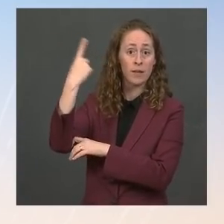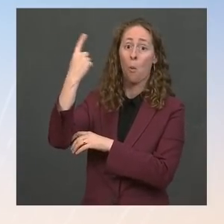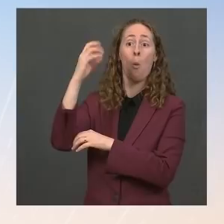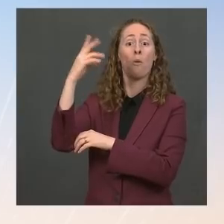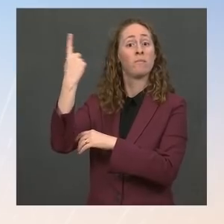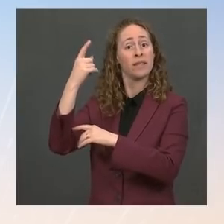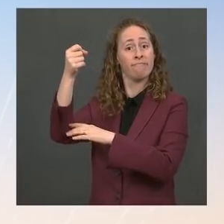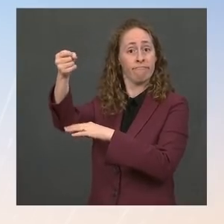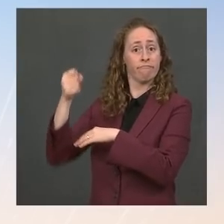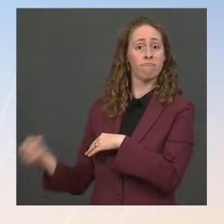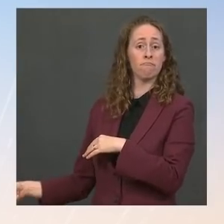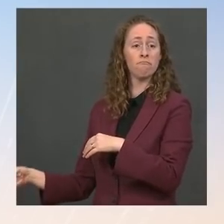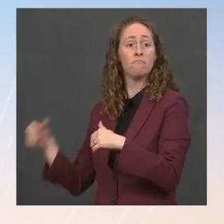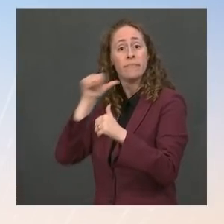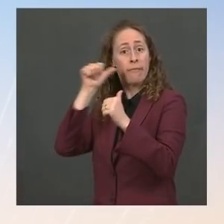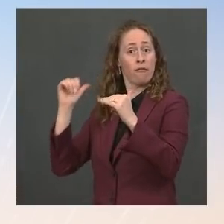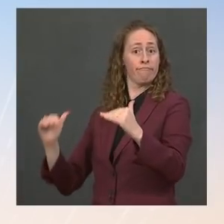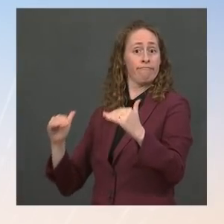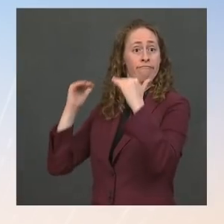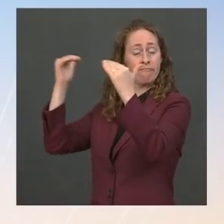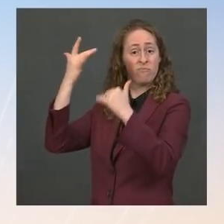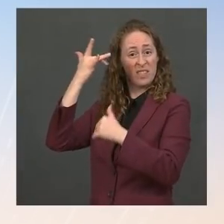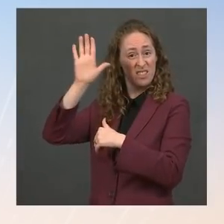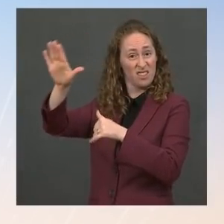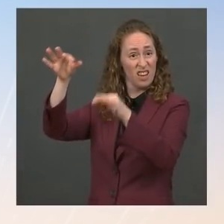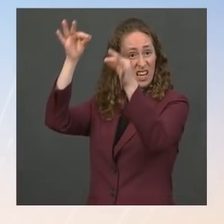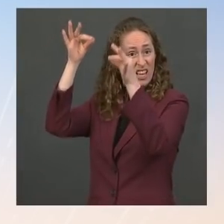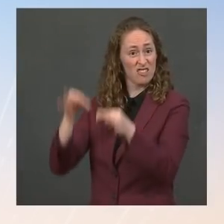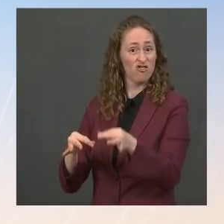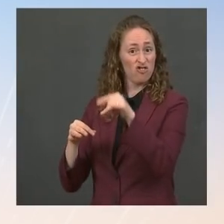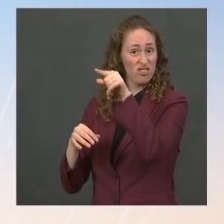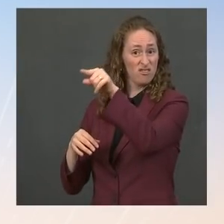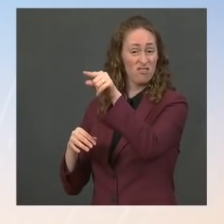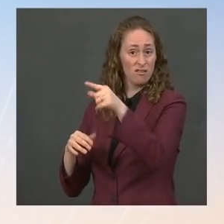and held accountable within the military ranks for this? Ms Psaki: Well, I think what's important is